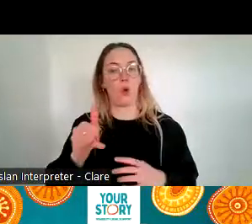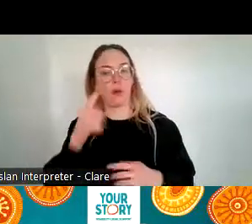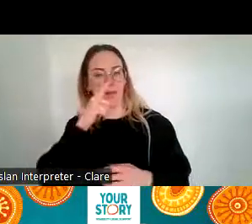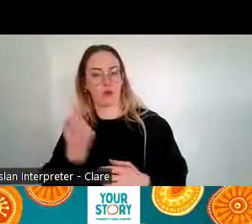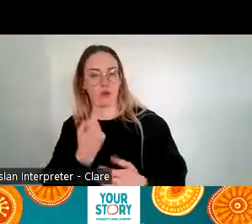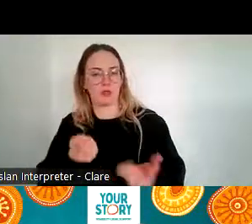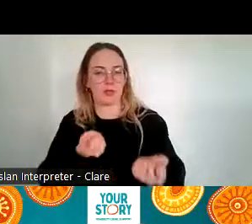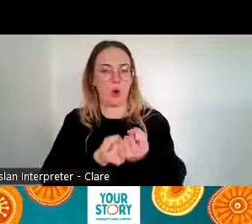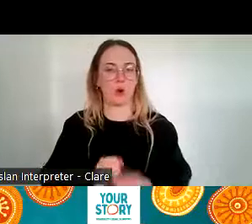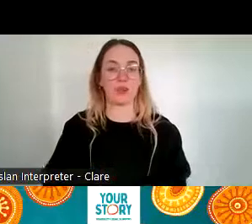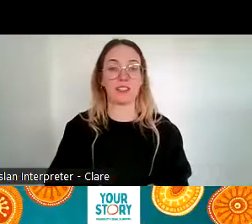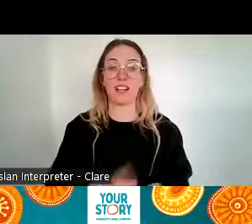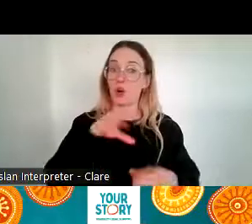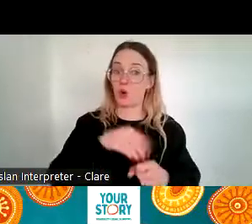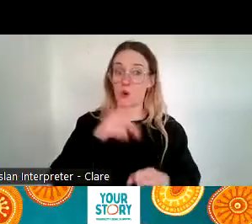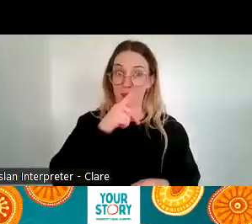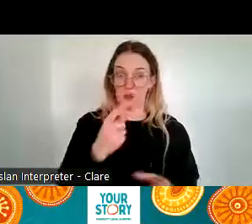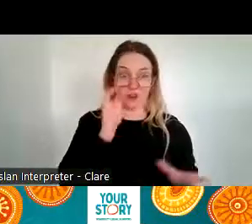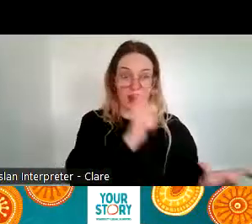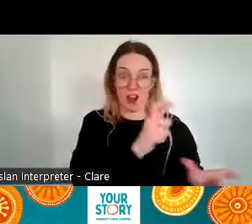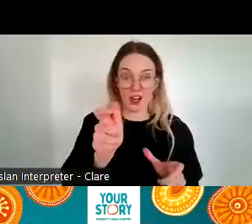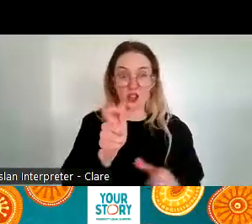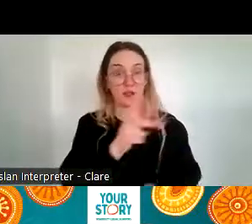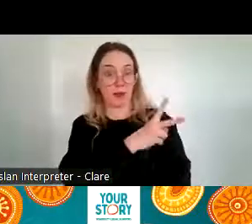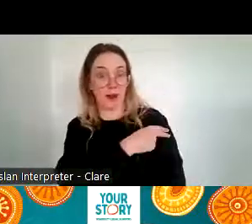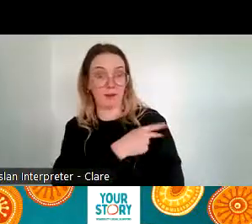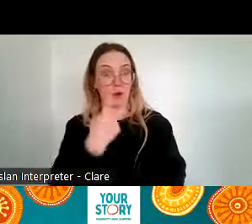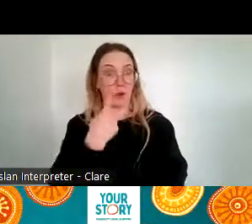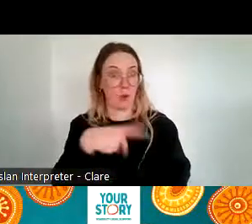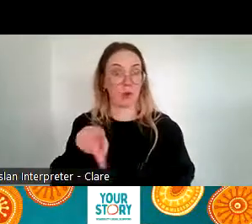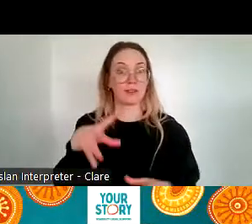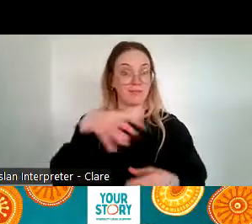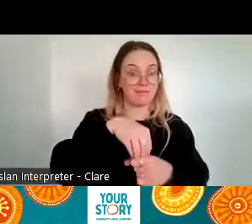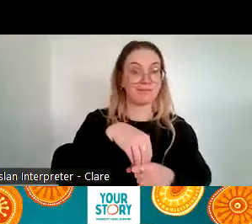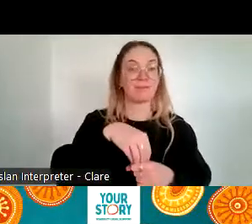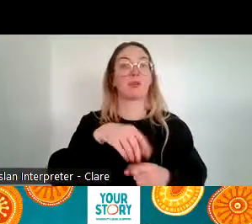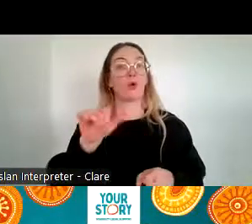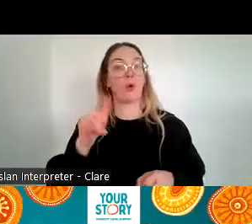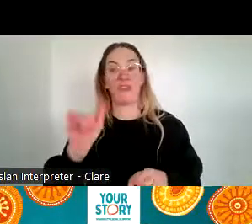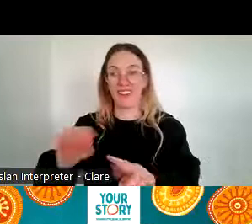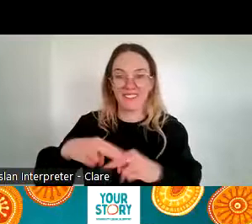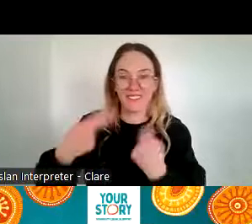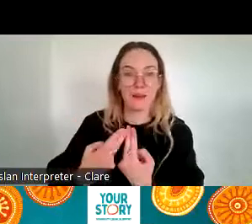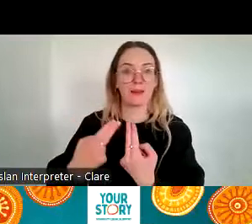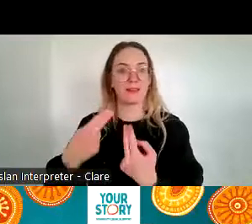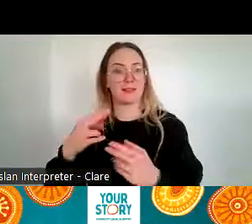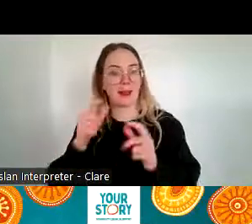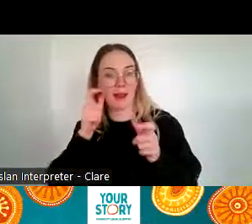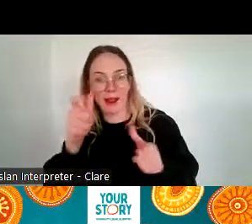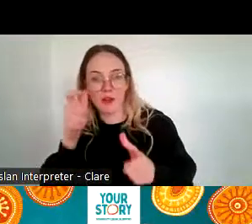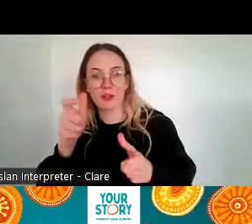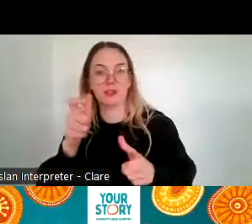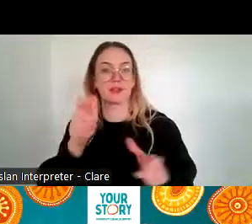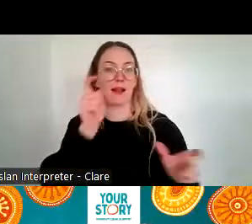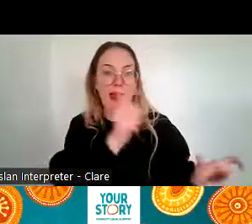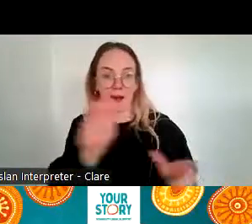guardianship orders and their families, carers and guardians. Your Story is a free national service